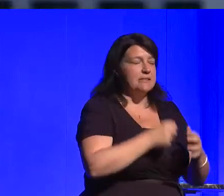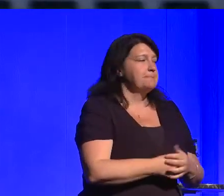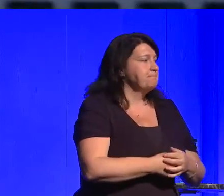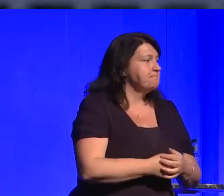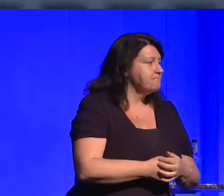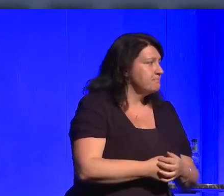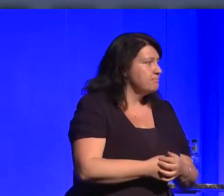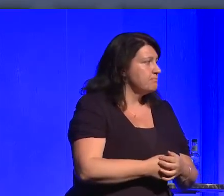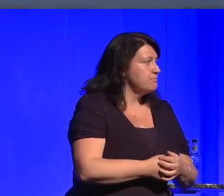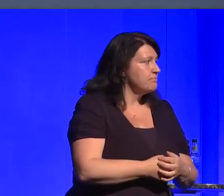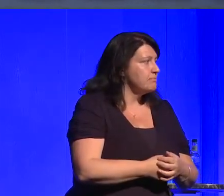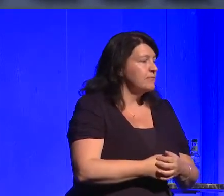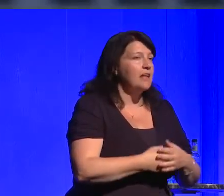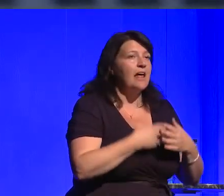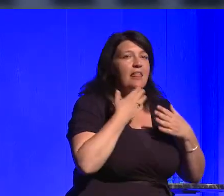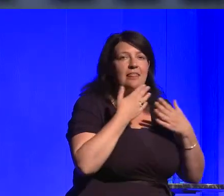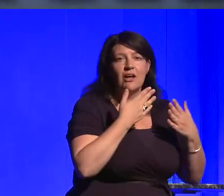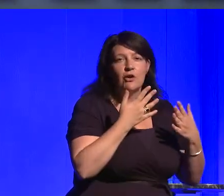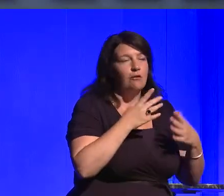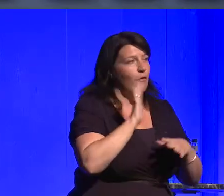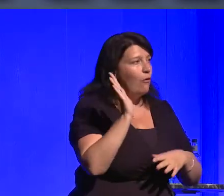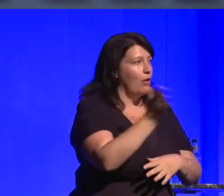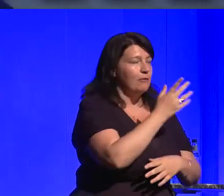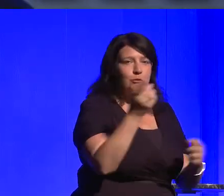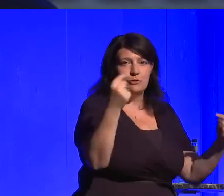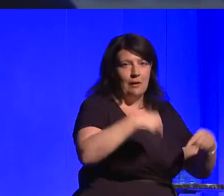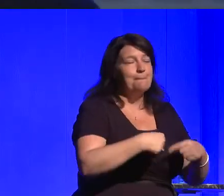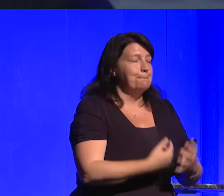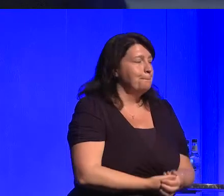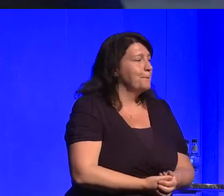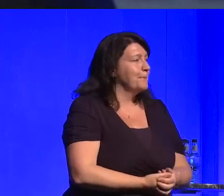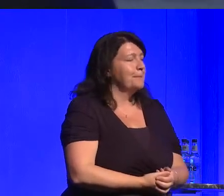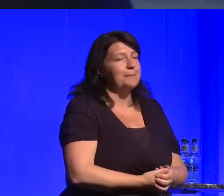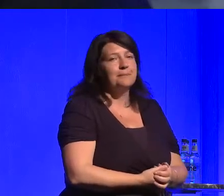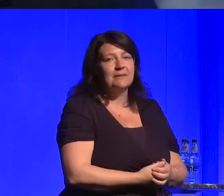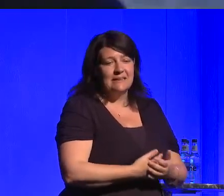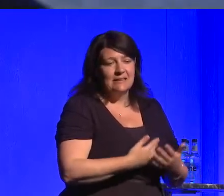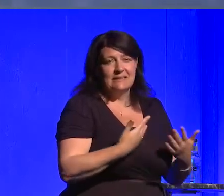Thanks to everyone who came along -- it has been a fantastically rich day for us.